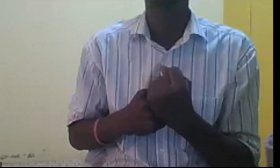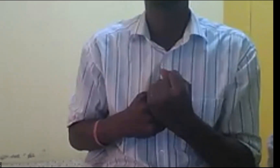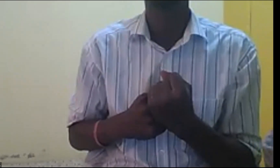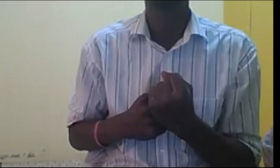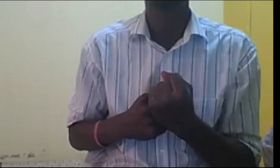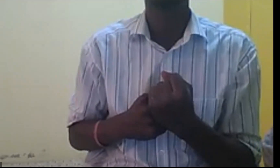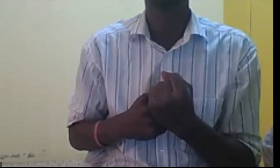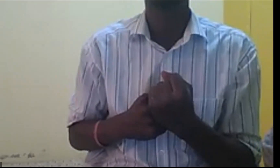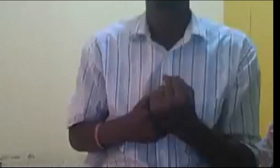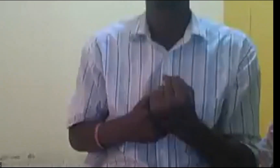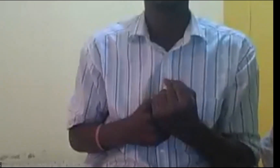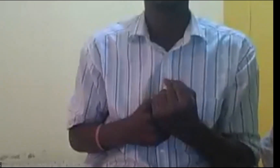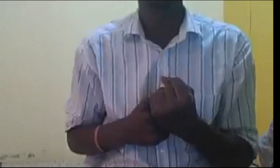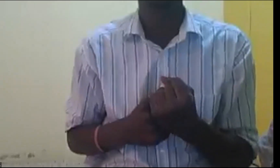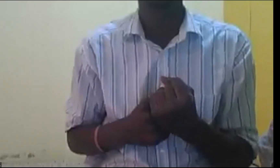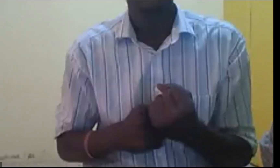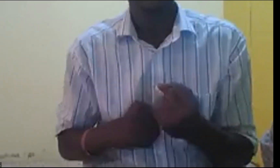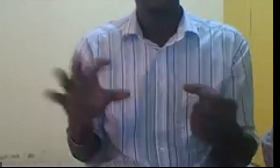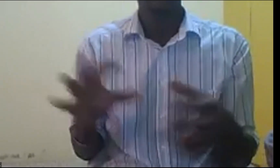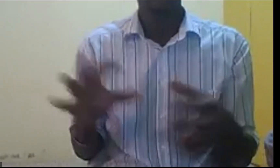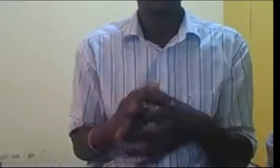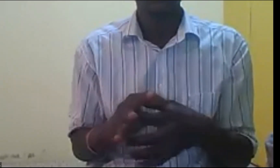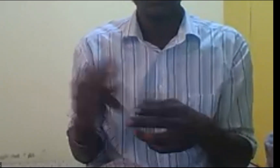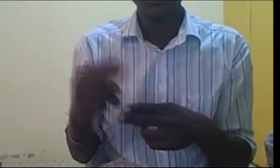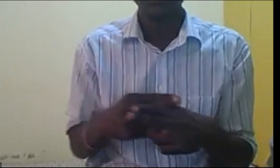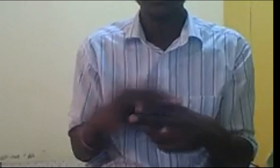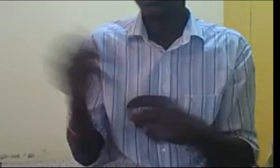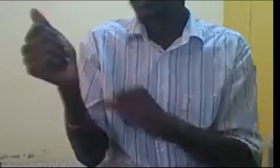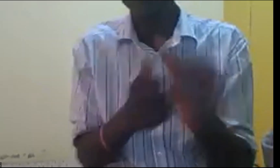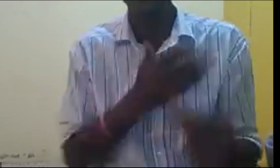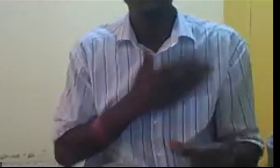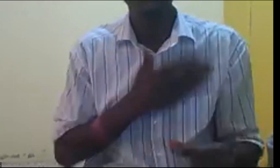And then custom will come to you after the global.